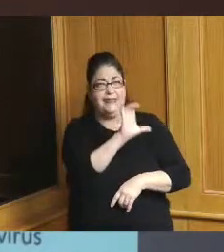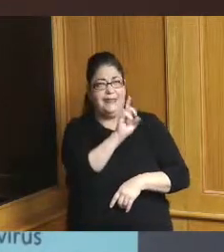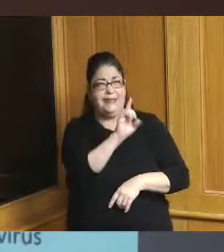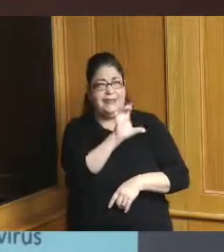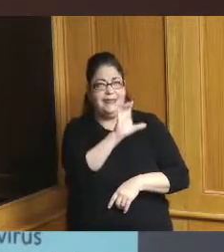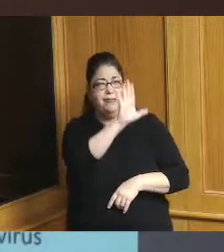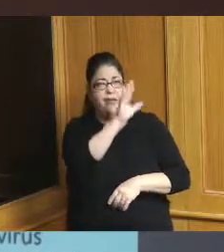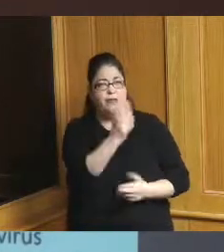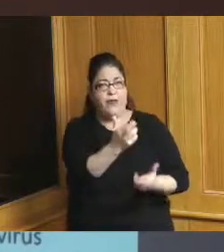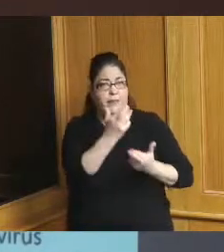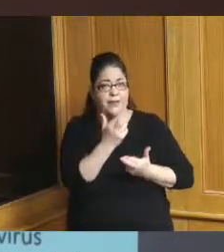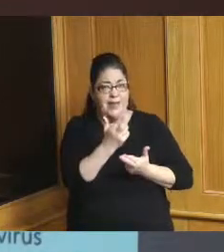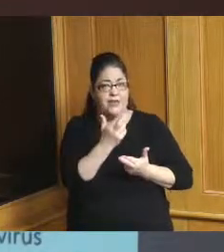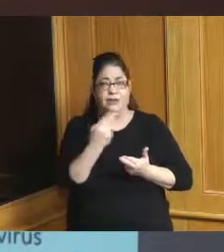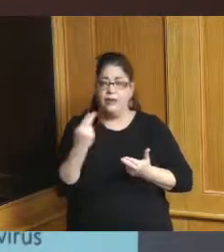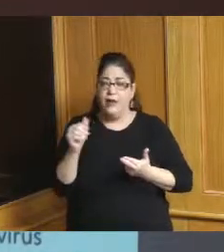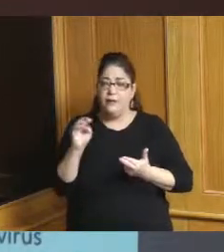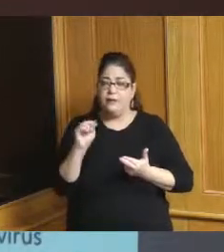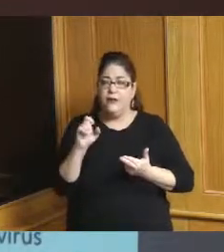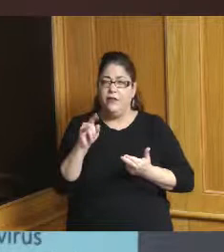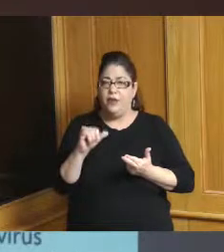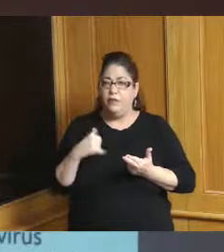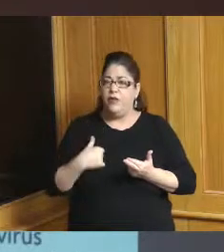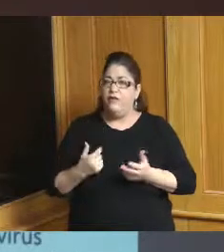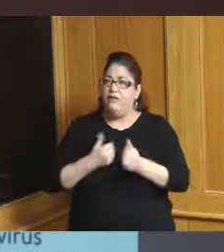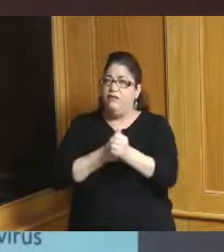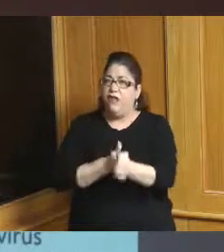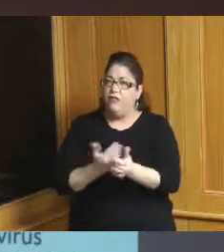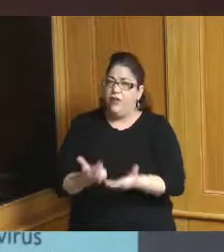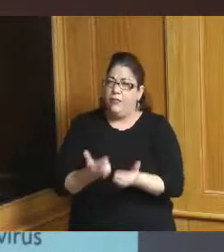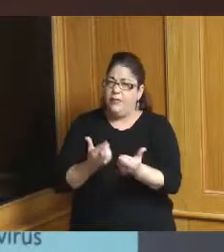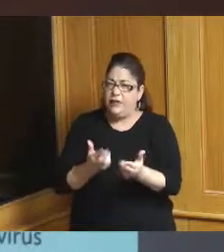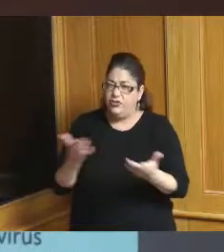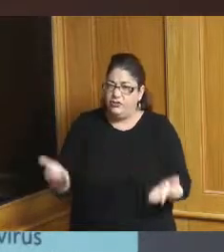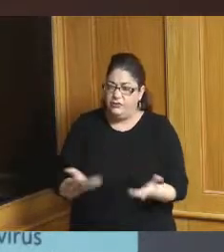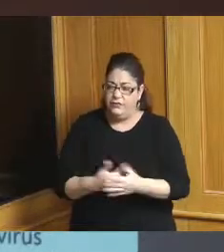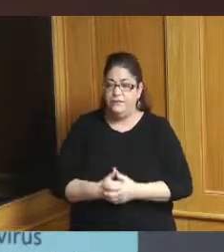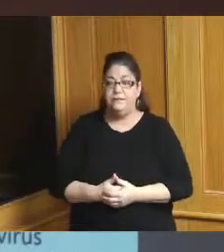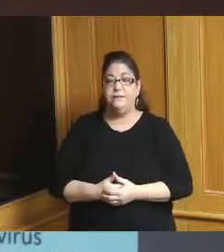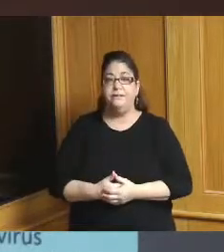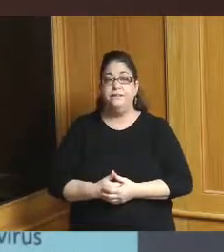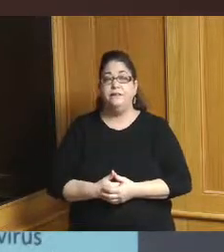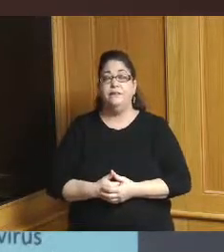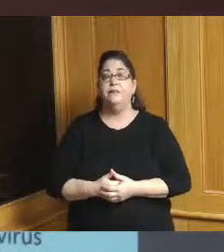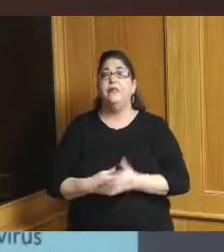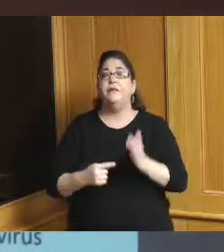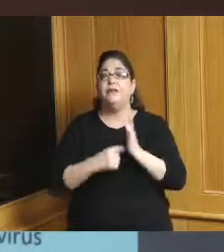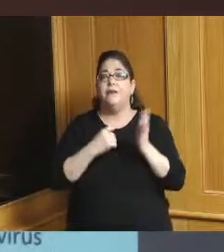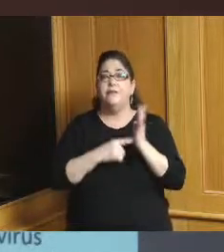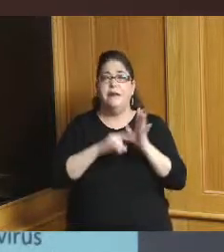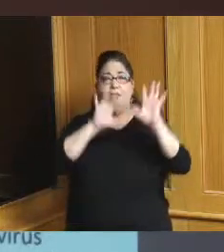or Hamilton counties or something local or the state but sometimes there are